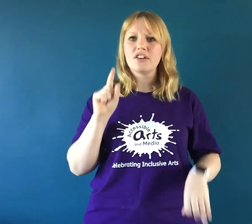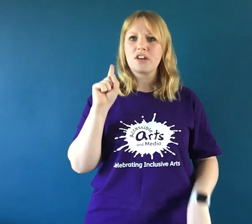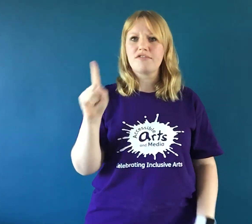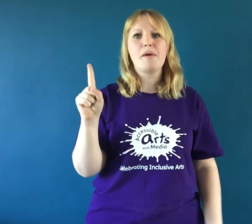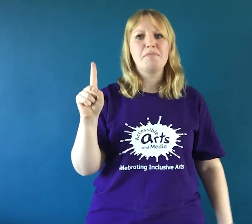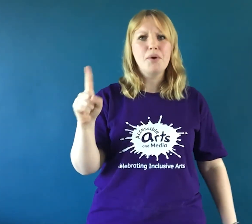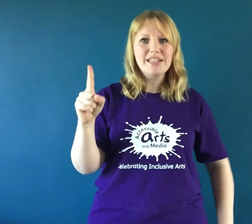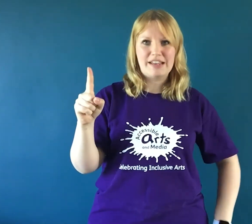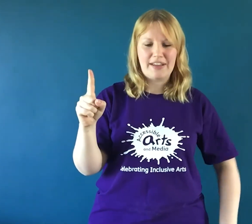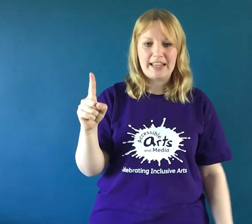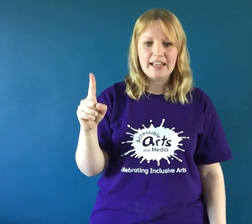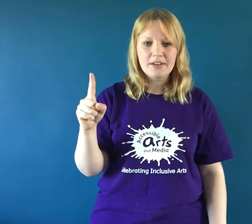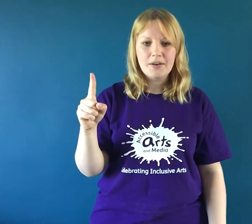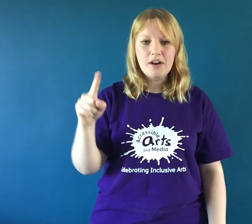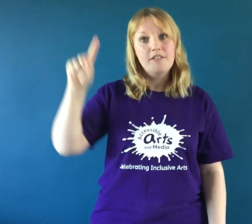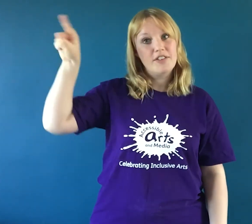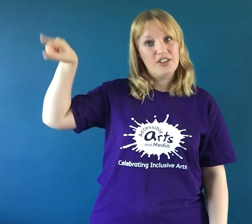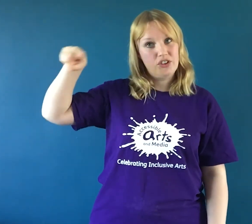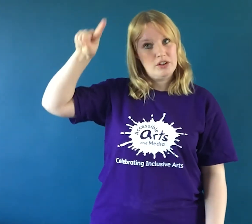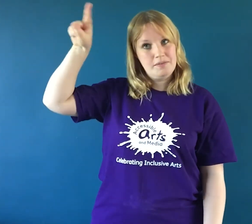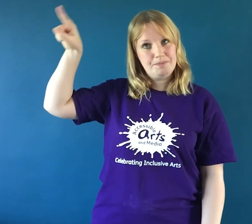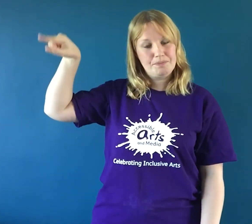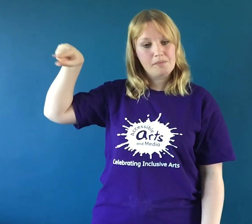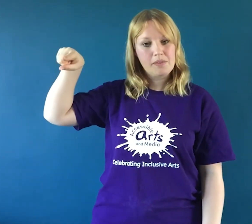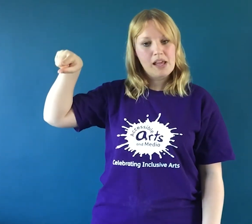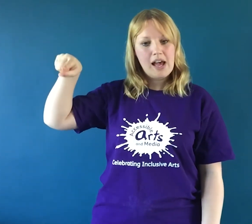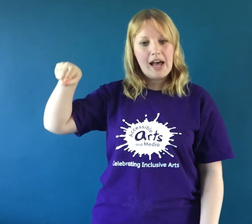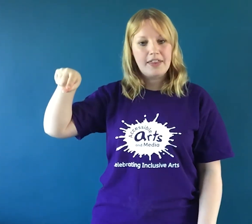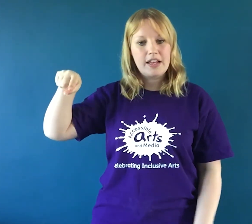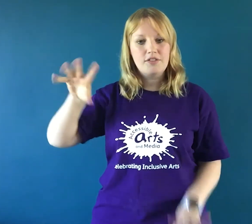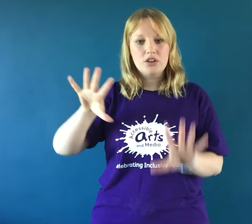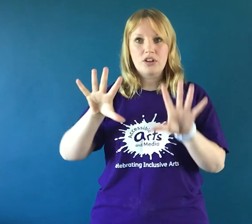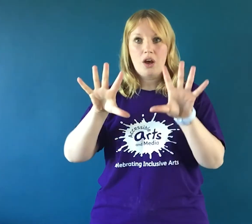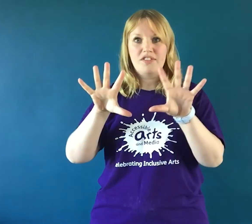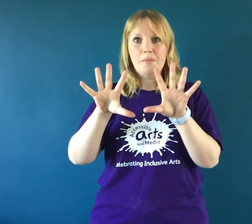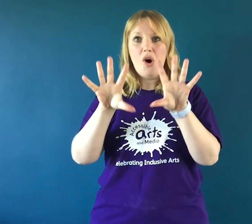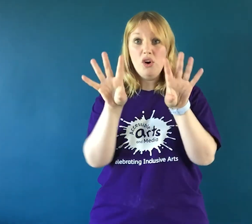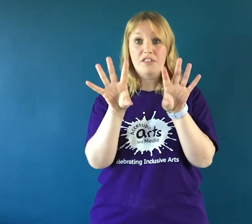you’ve got to go from a pointy finger for the sun and then you’ve got to go from all